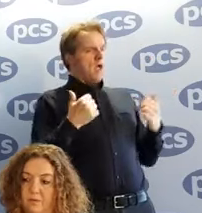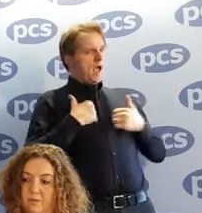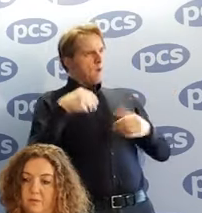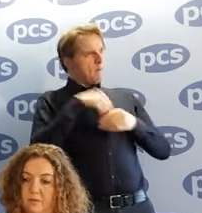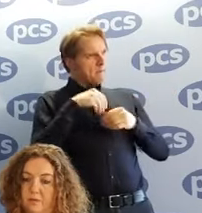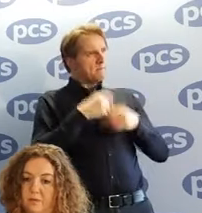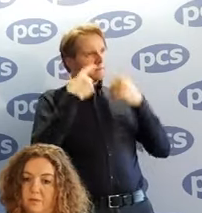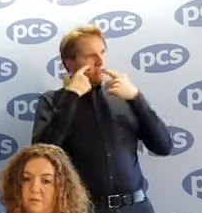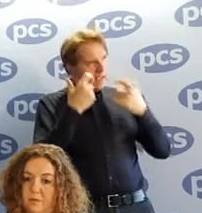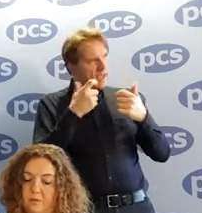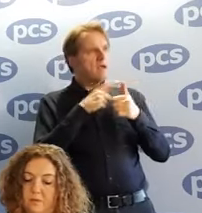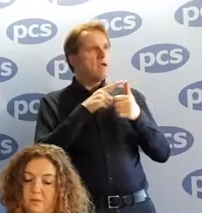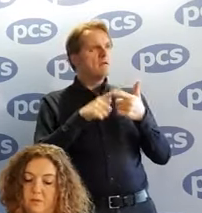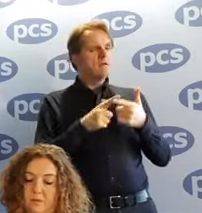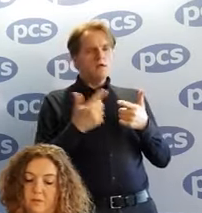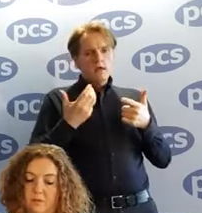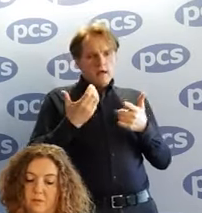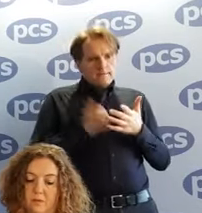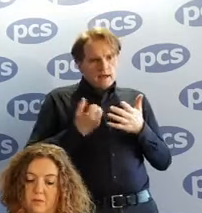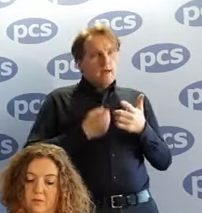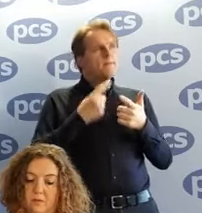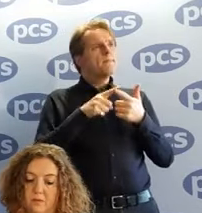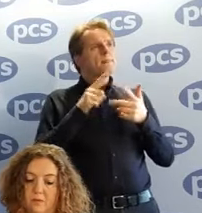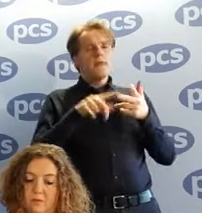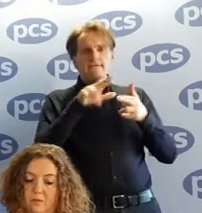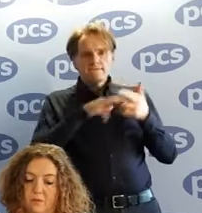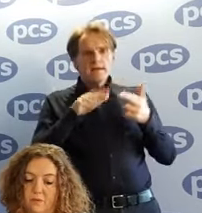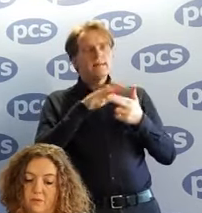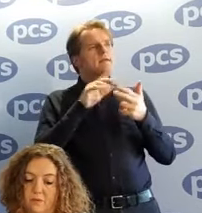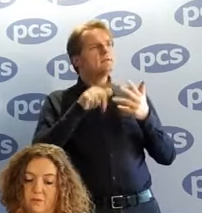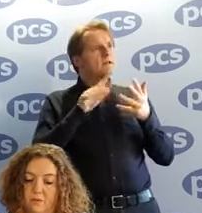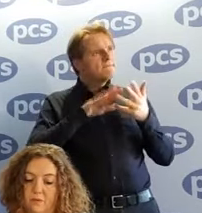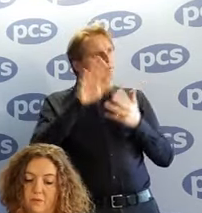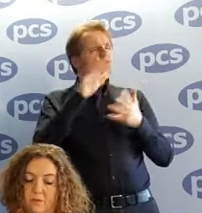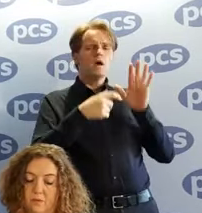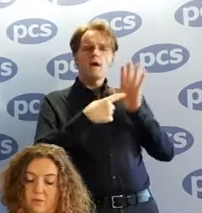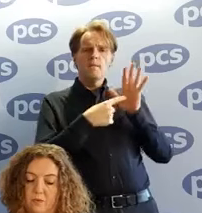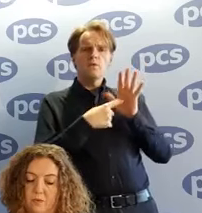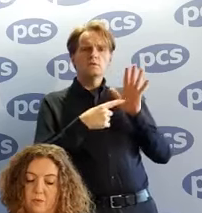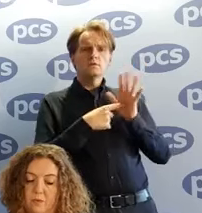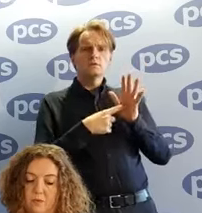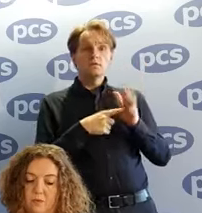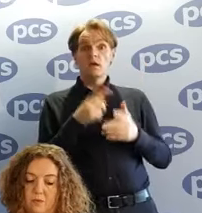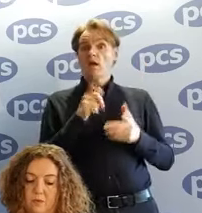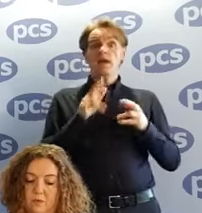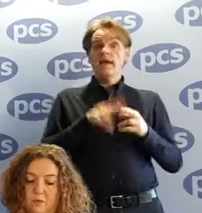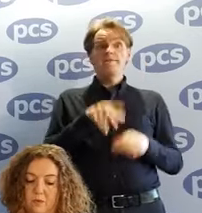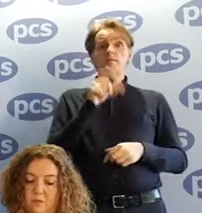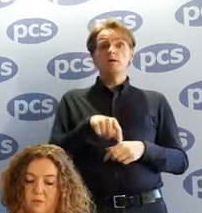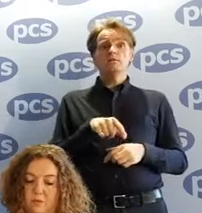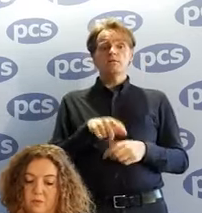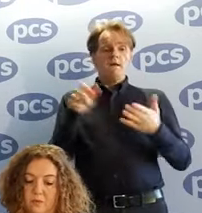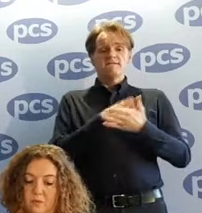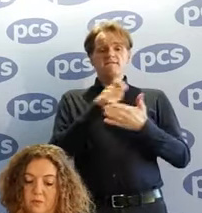and their families income and they will participate in the ballot and remember, you know, even if a member votes no we actually think it is important that